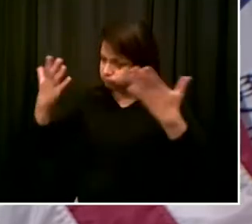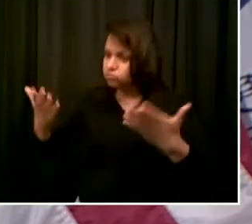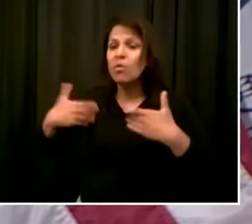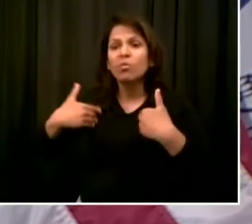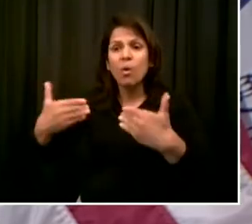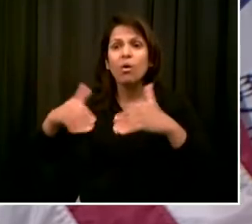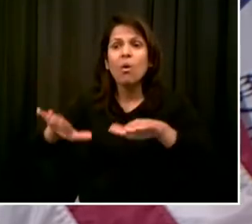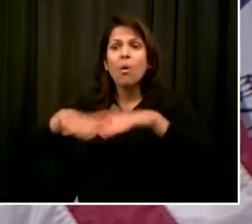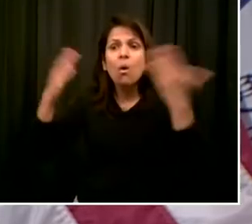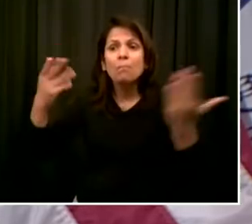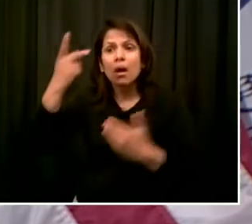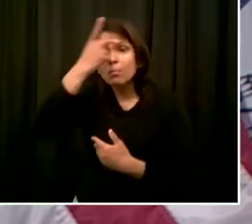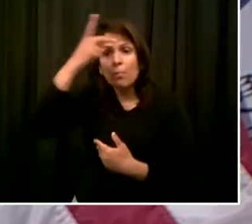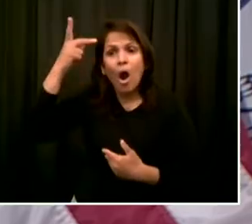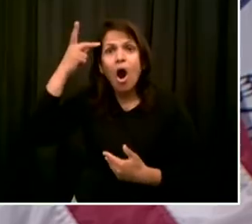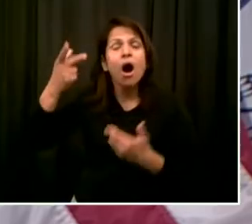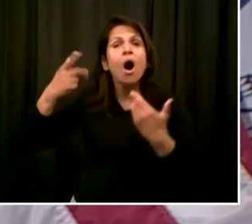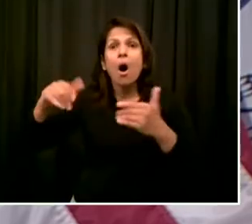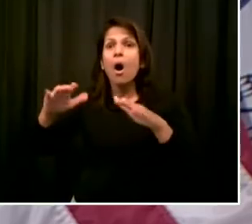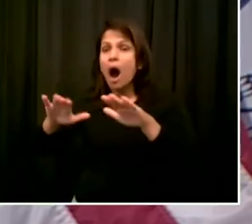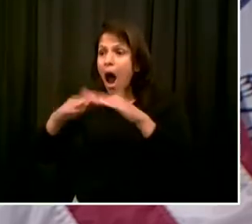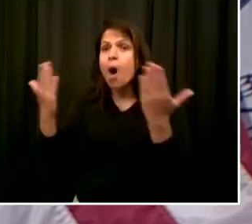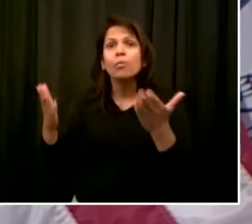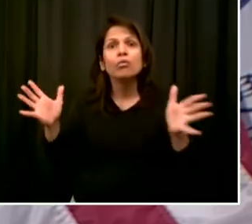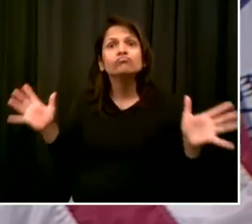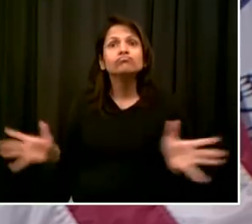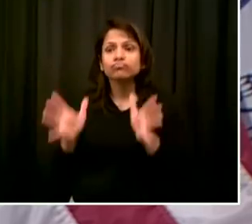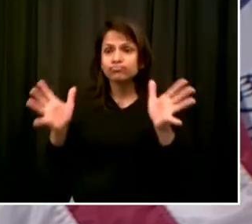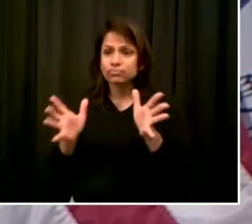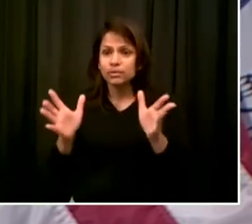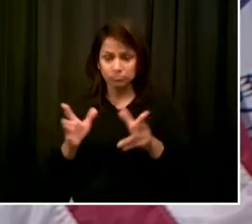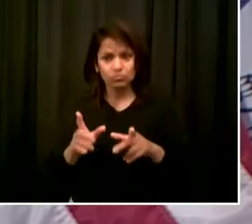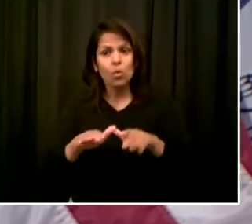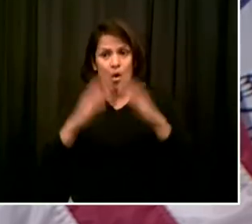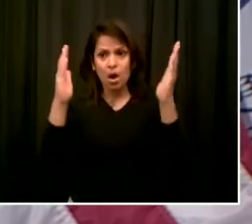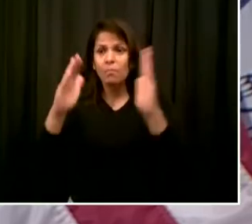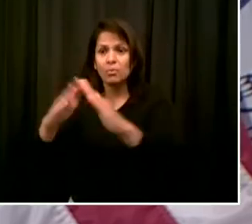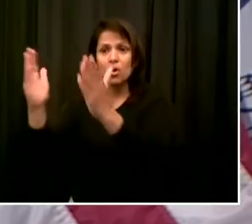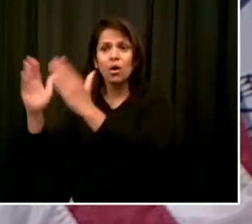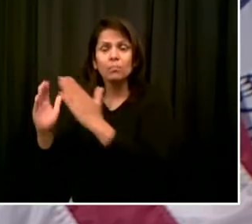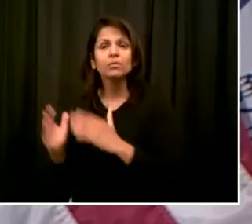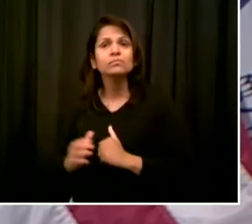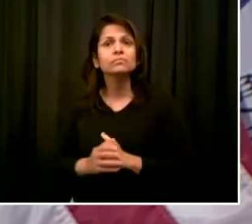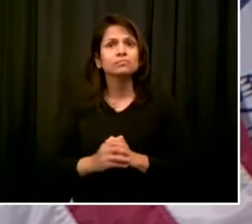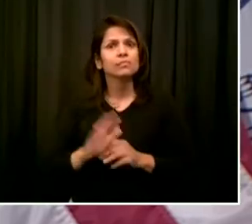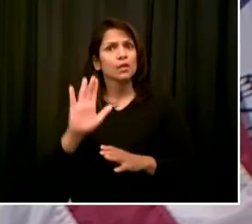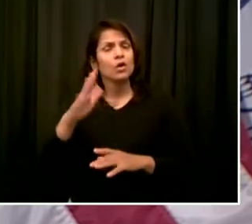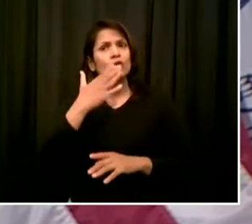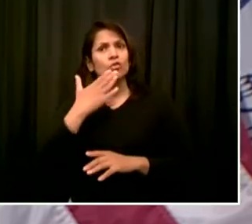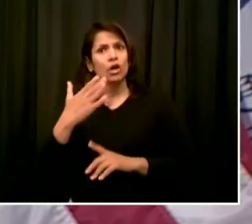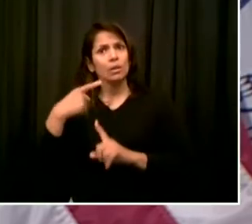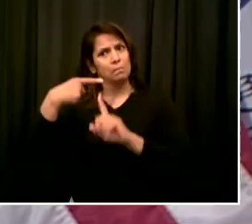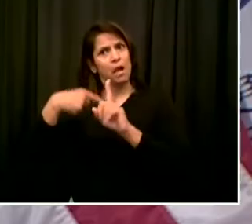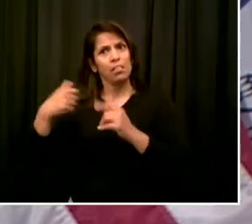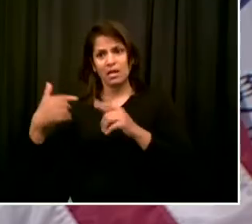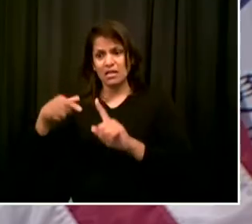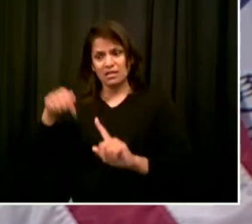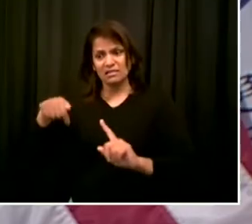ON MONDAY, WE CAN OPEN UP A LOT OF THE SPORTS AREAS AND PARKS AND WE OBVIOUSLY HE AVSADI TO SUMMER CAMPS THAT OPERATE, THAT